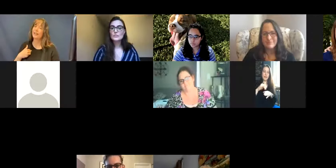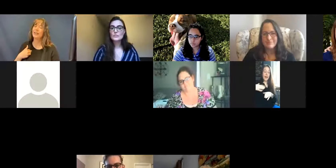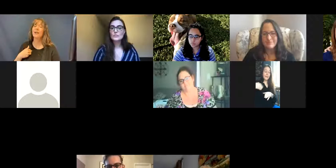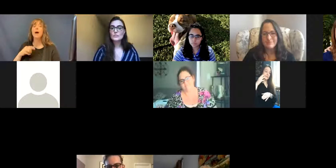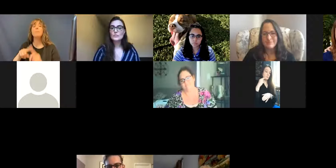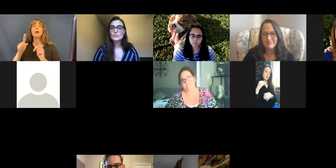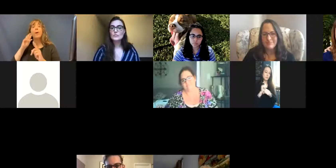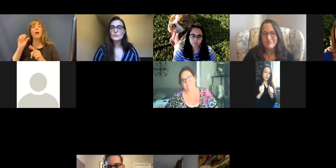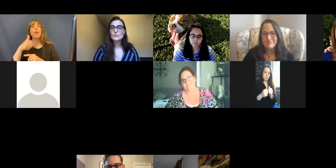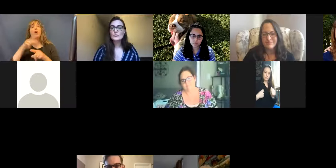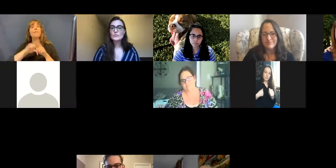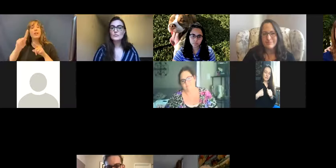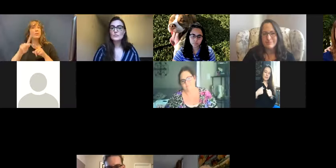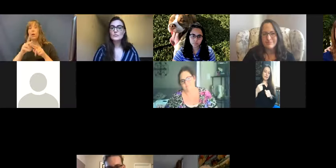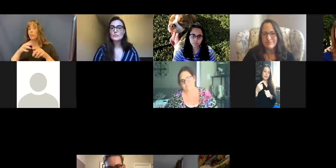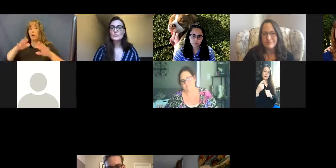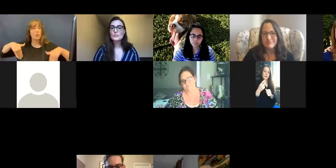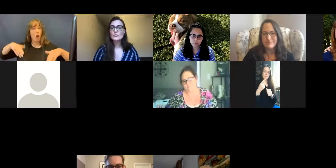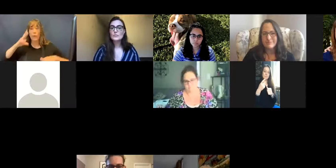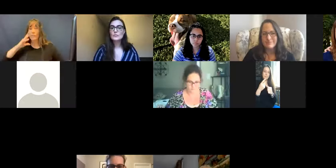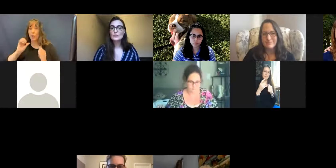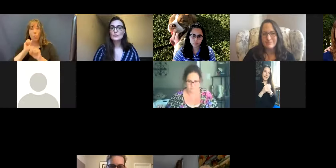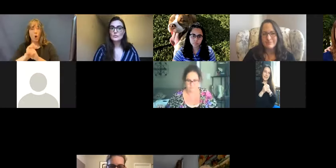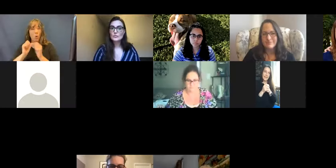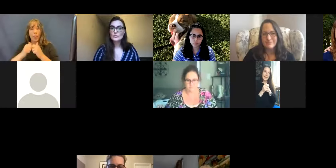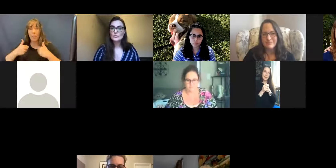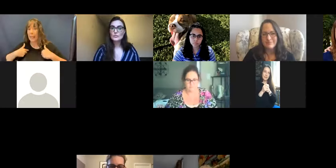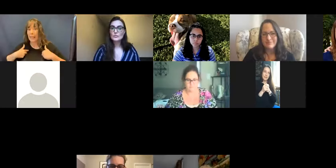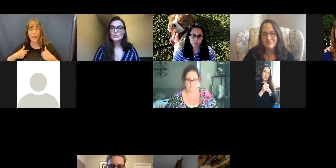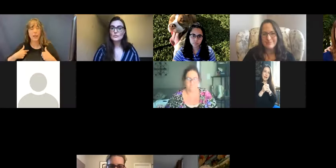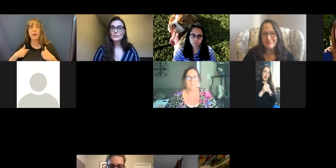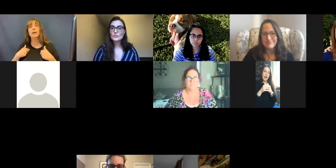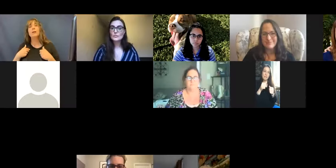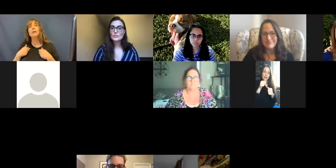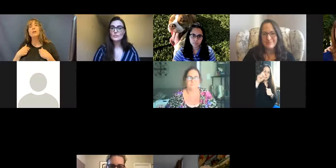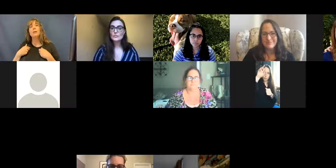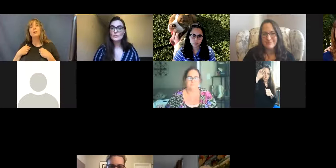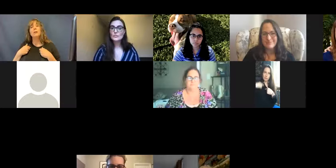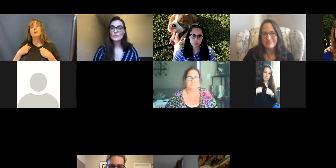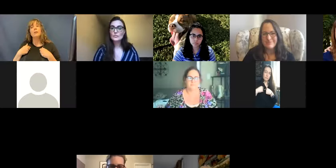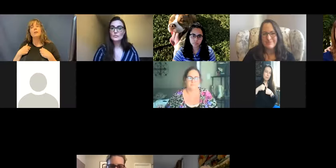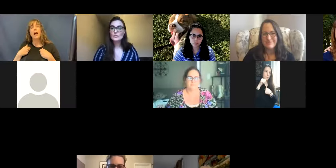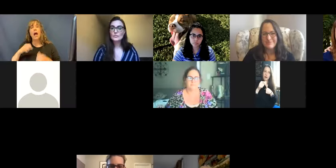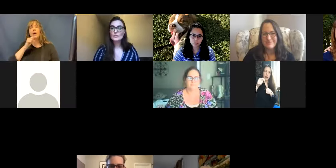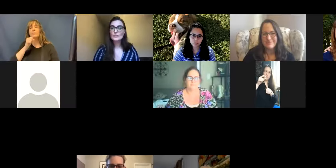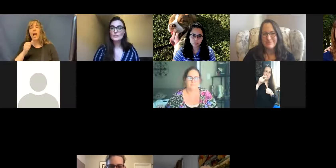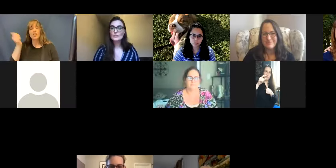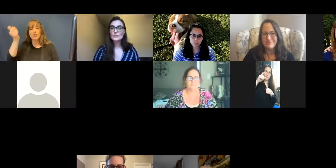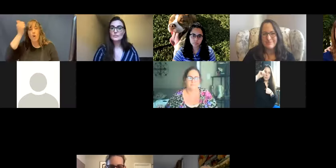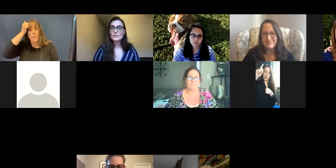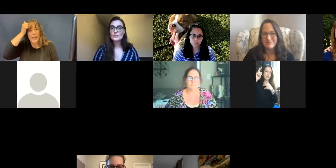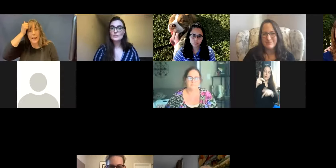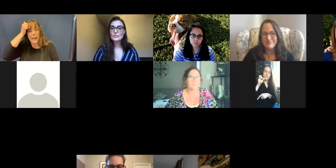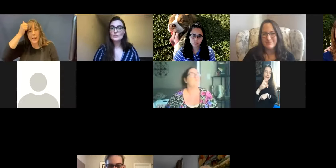hadn't experienced working with me, I'm not stupid, but I'm not the smartest person ever